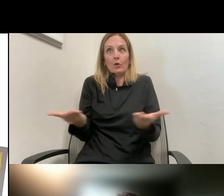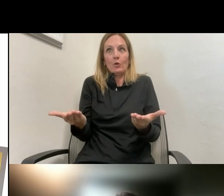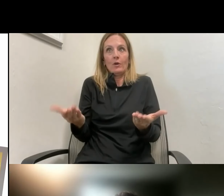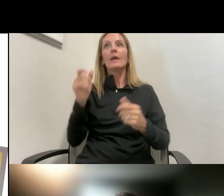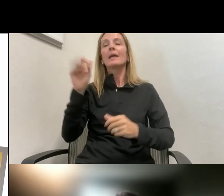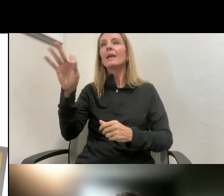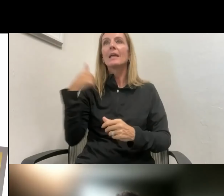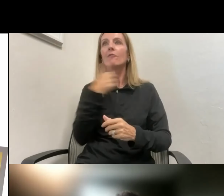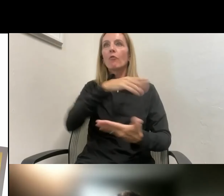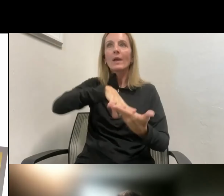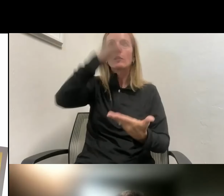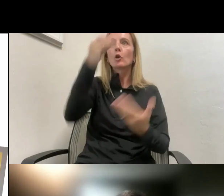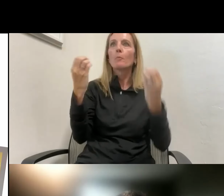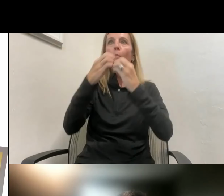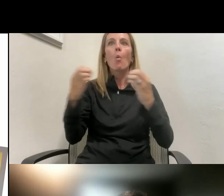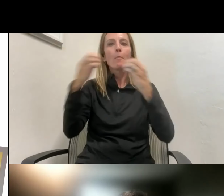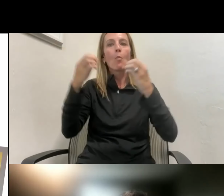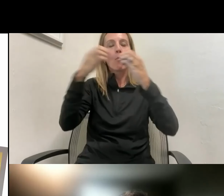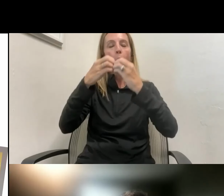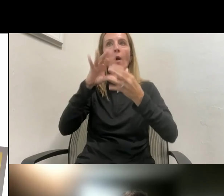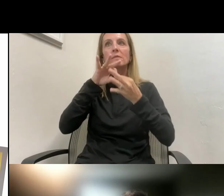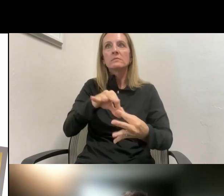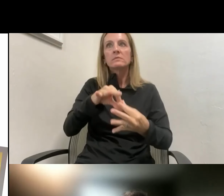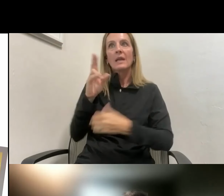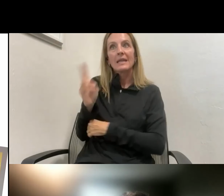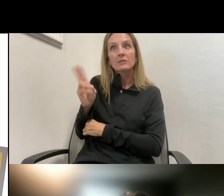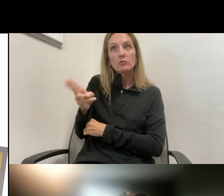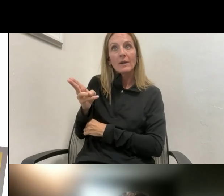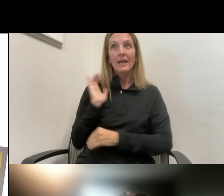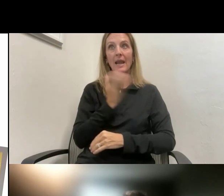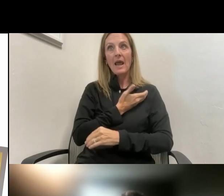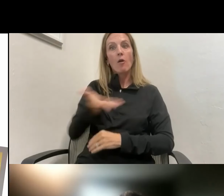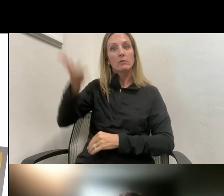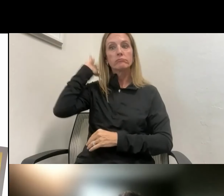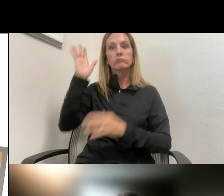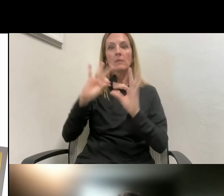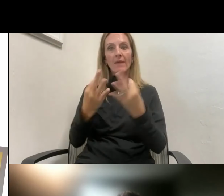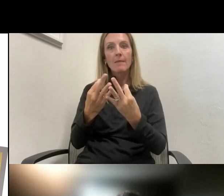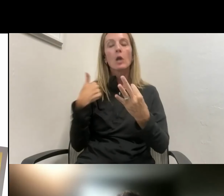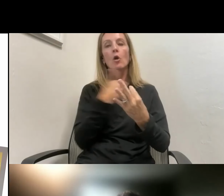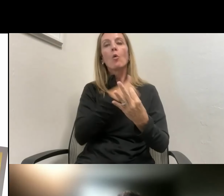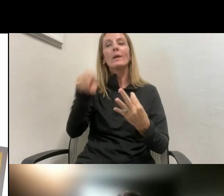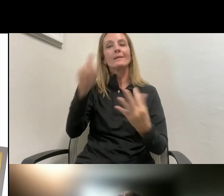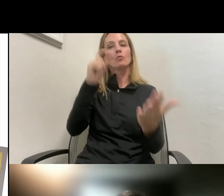history and our ancestors it's important that we recognize and send back love to them. ‘Cause they